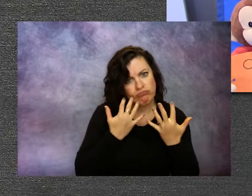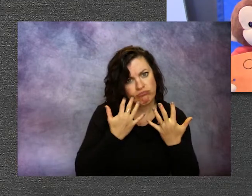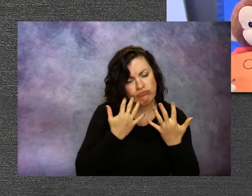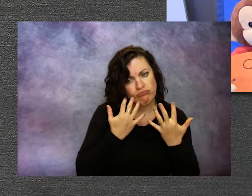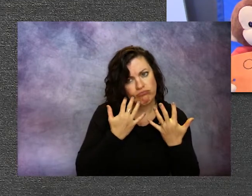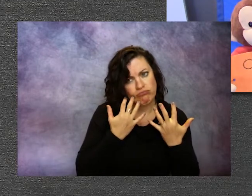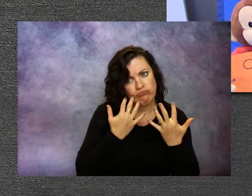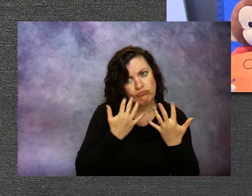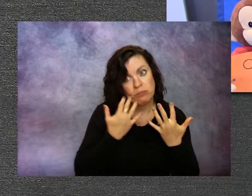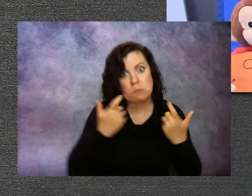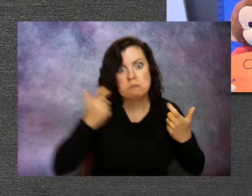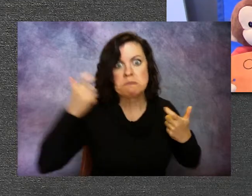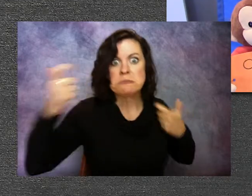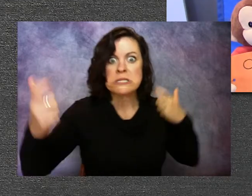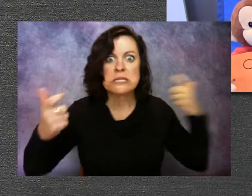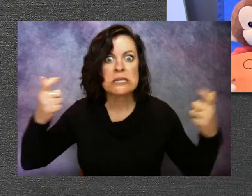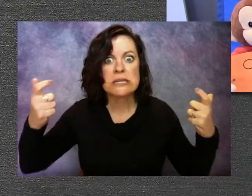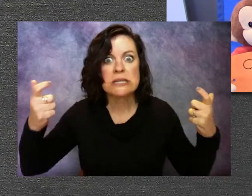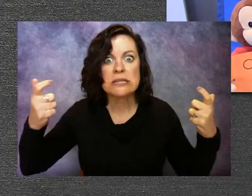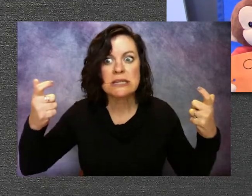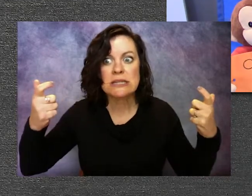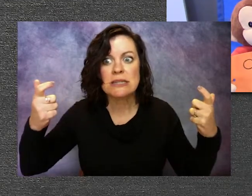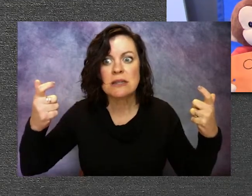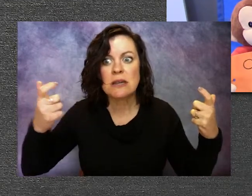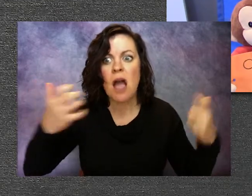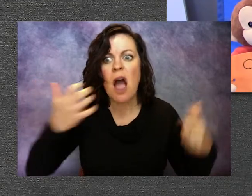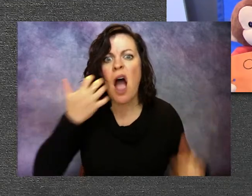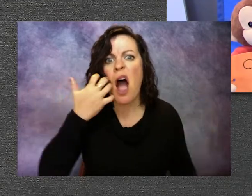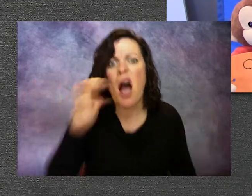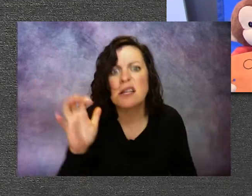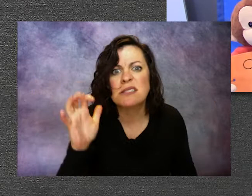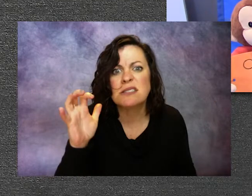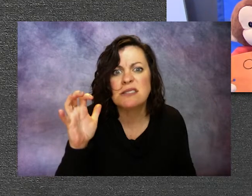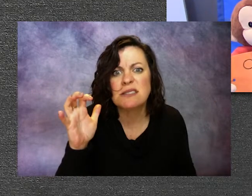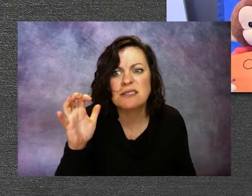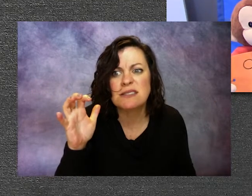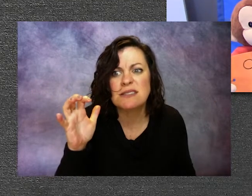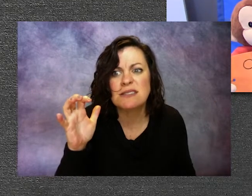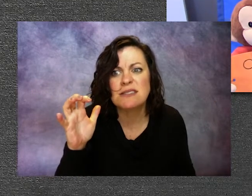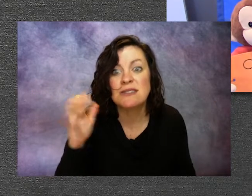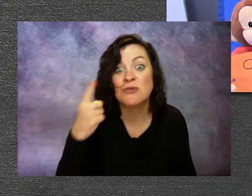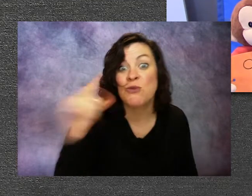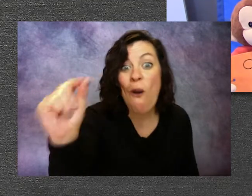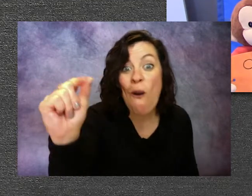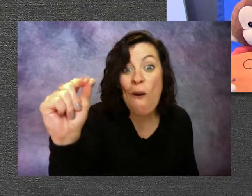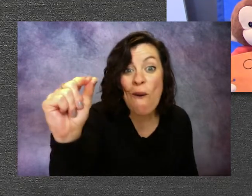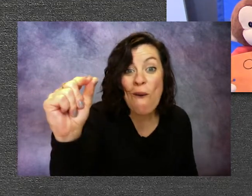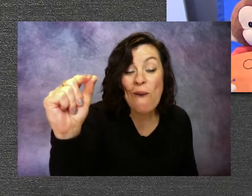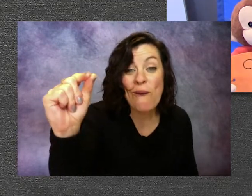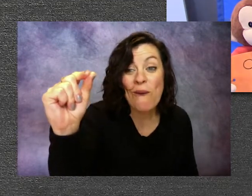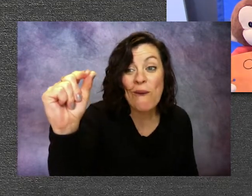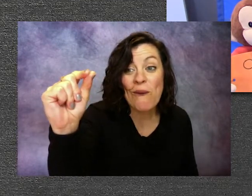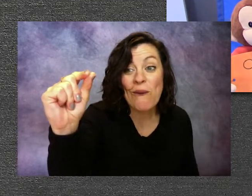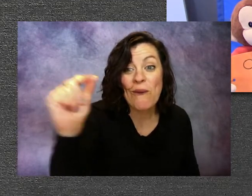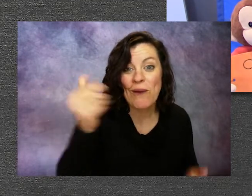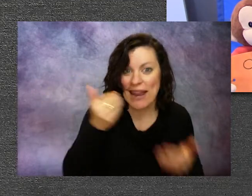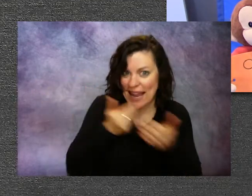Big. Hot. Go. Near.